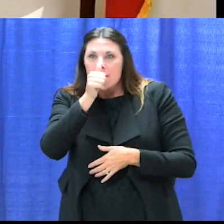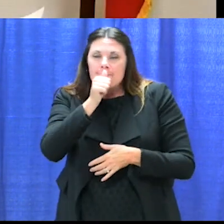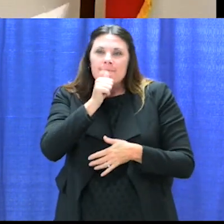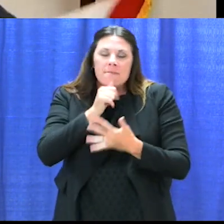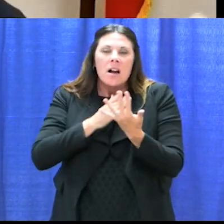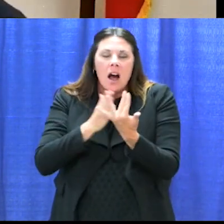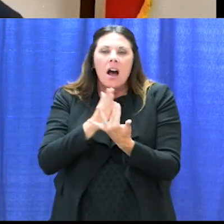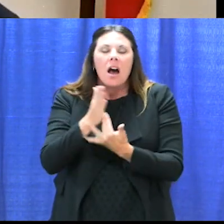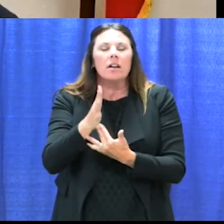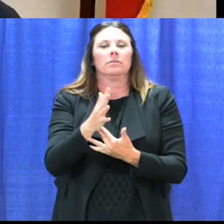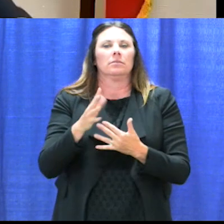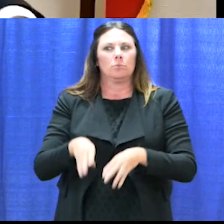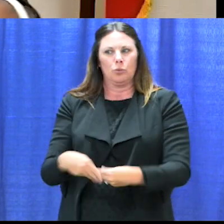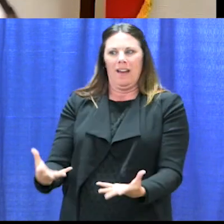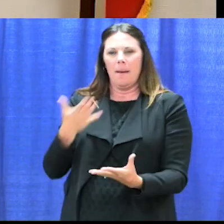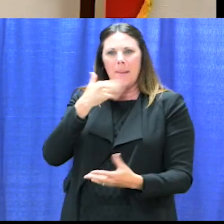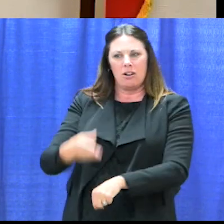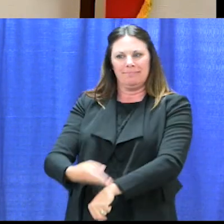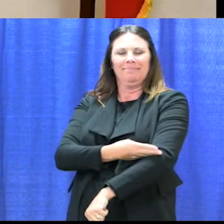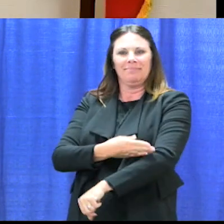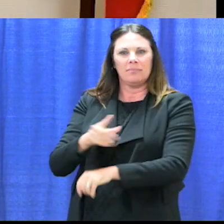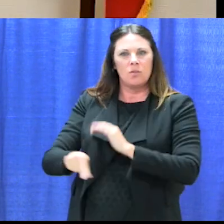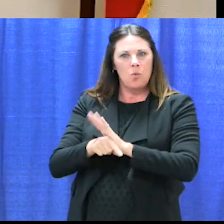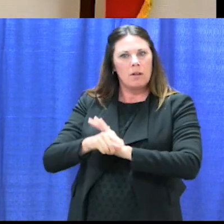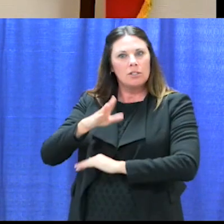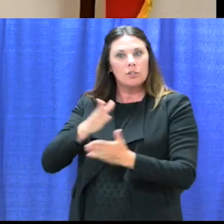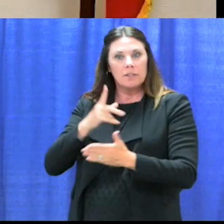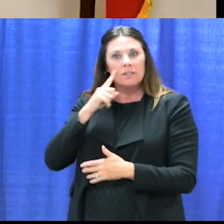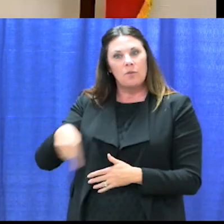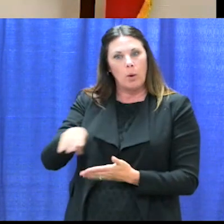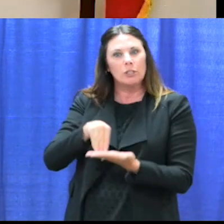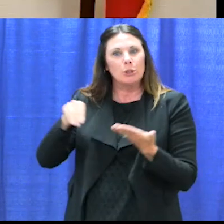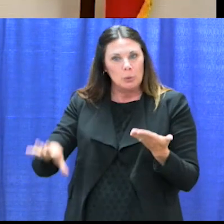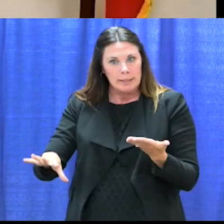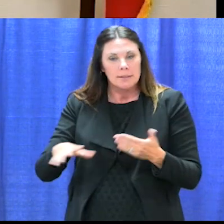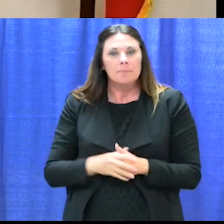We want to further set the stage and just here two or three minutes from a few representatives